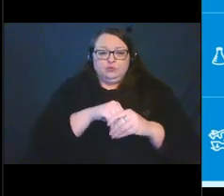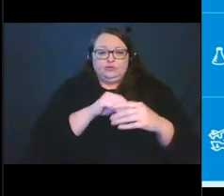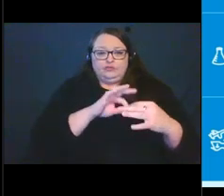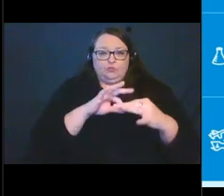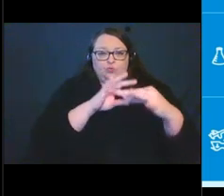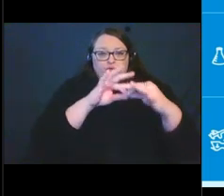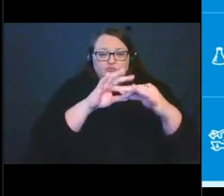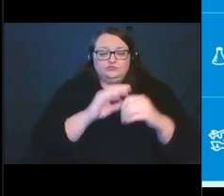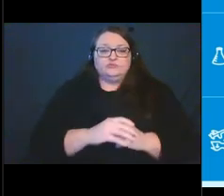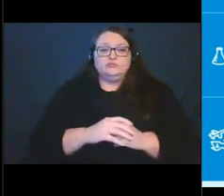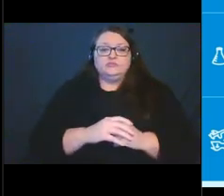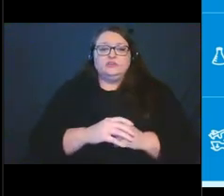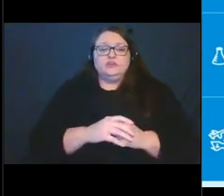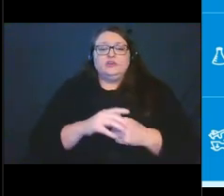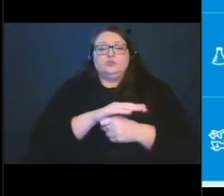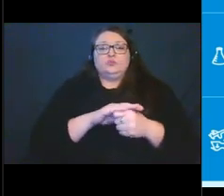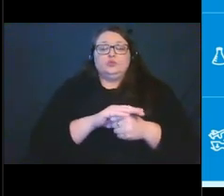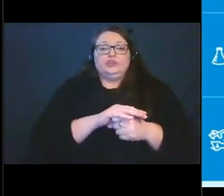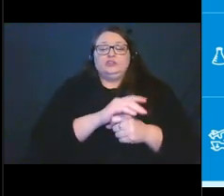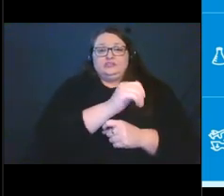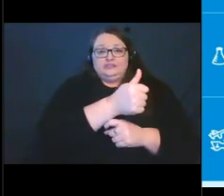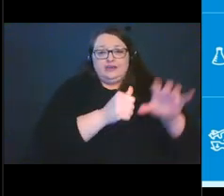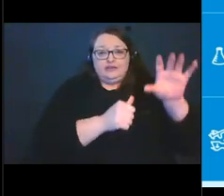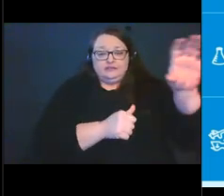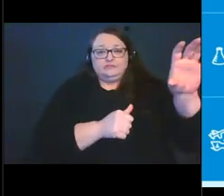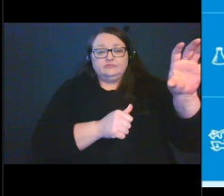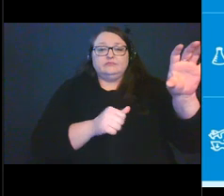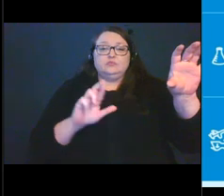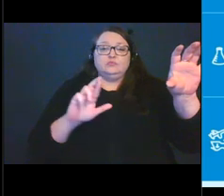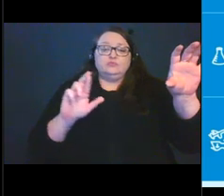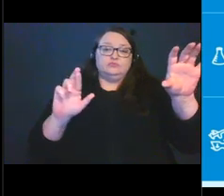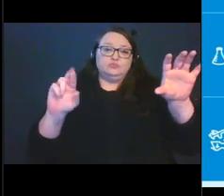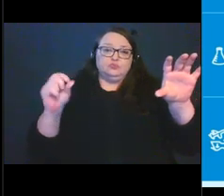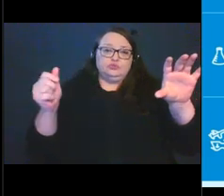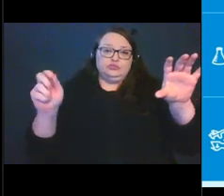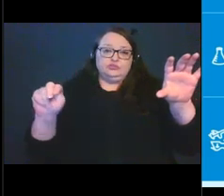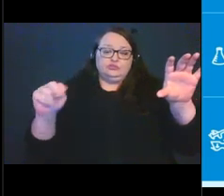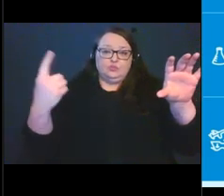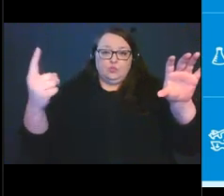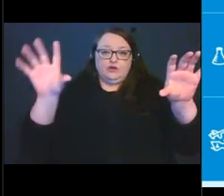is shown in the upper left, and Region 1 is in the upper right. The center map shows the date